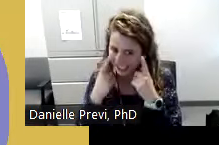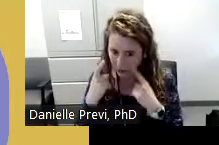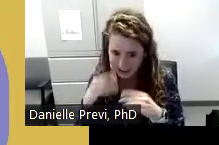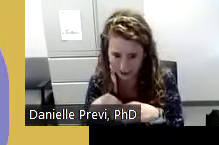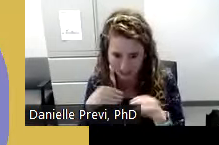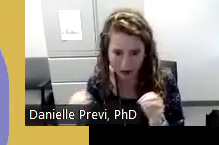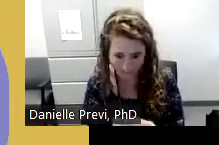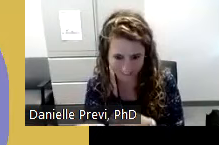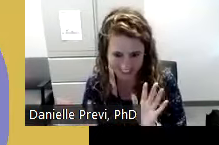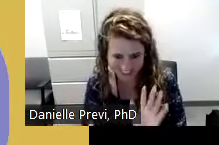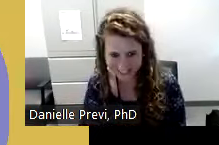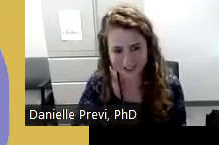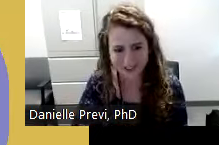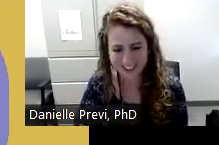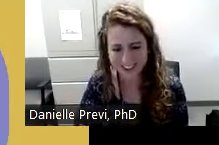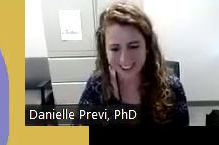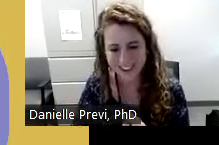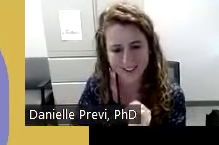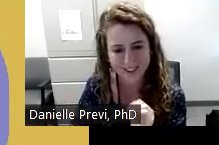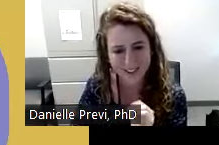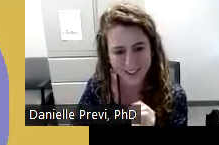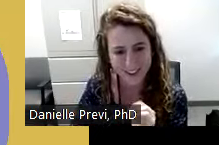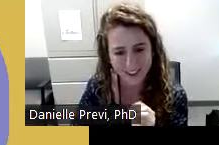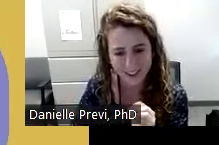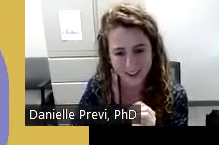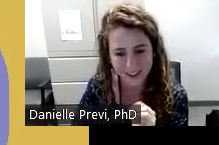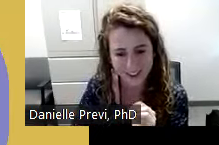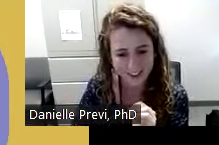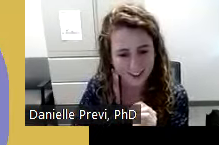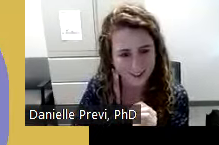“first identified,” and leads to less crying in my office.